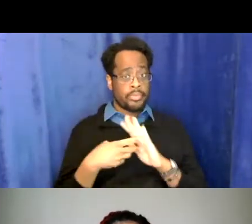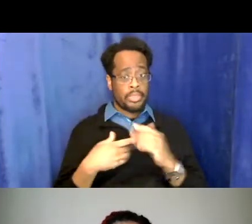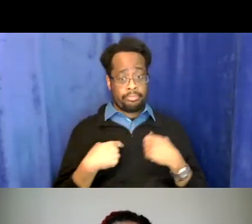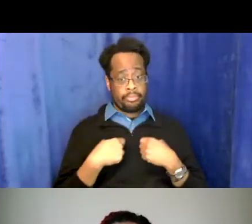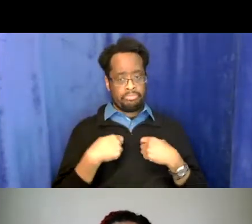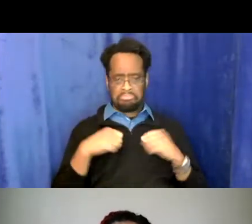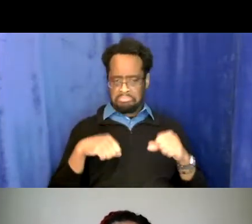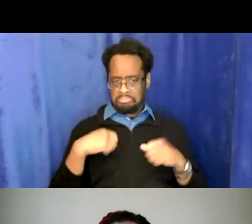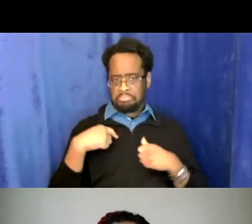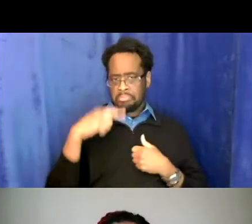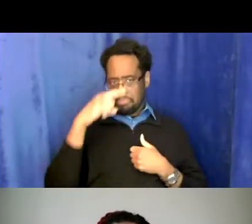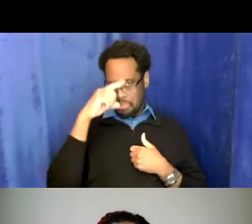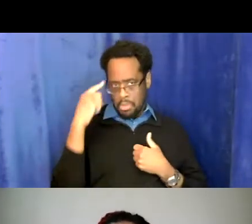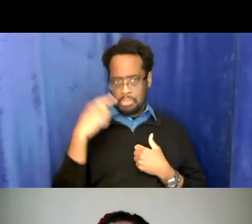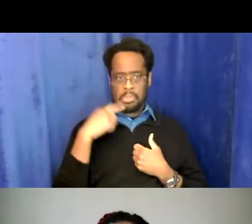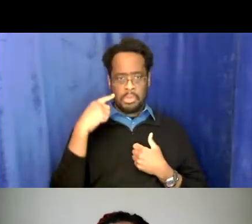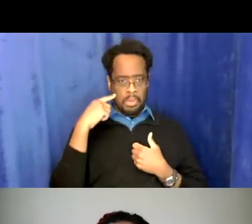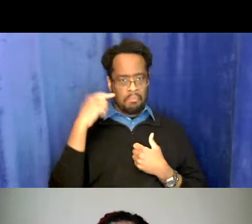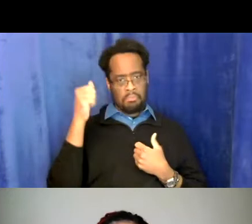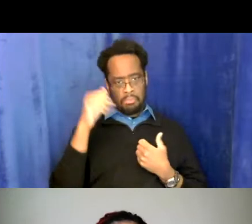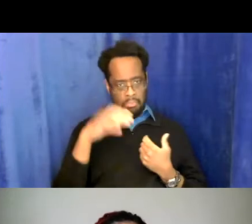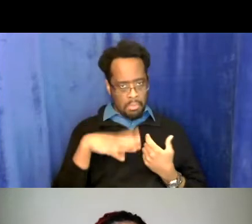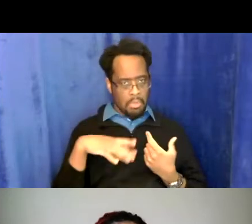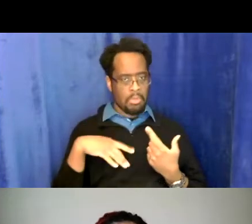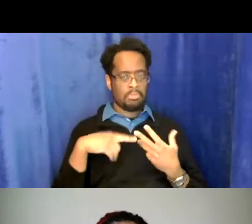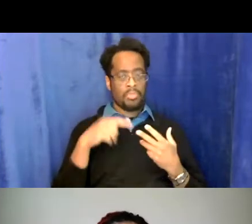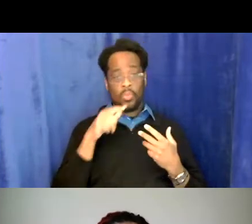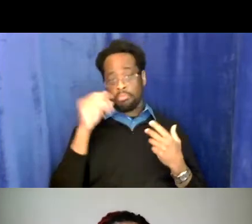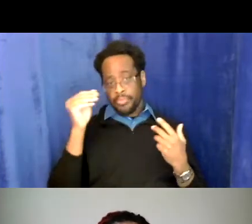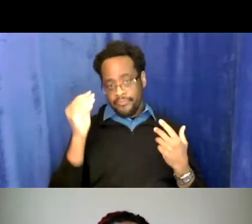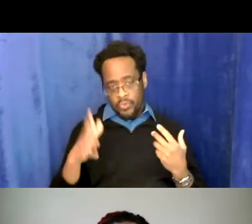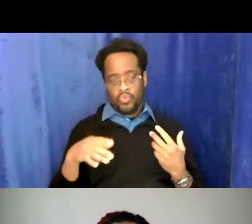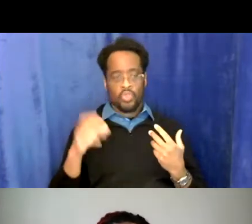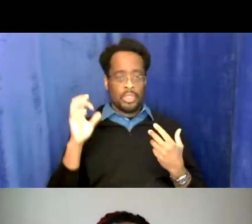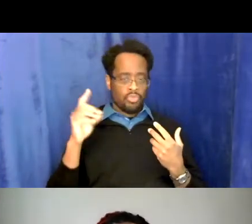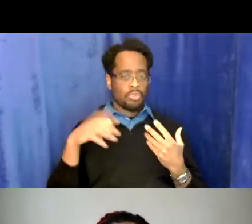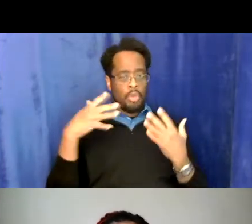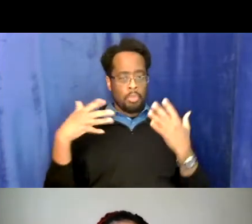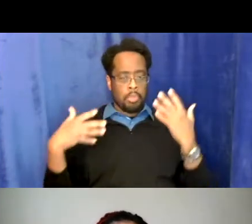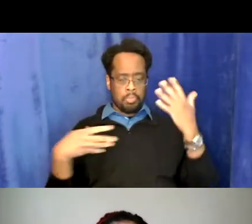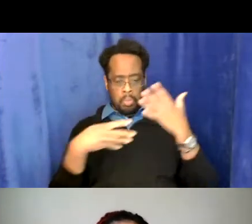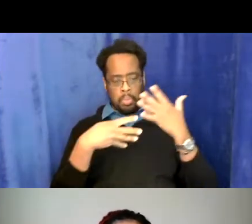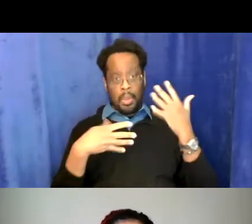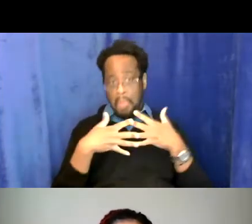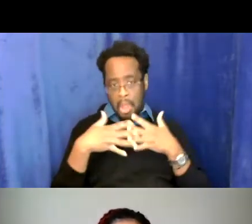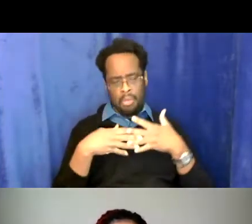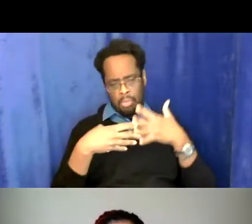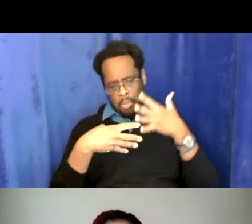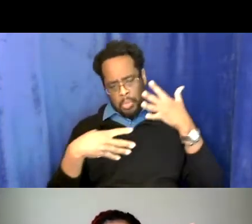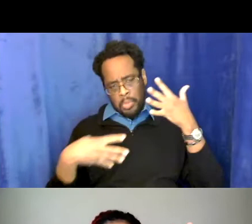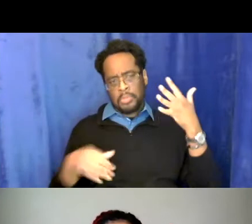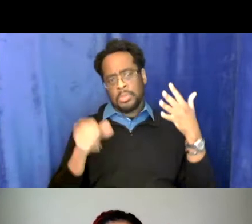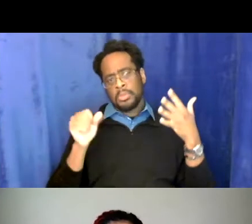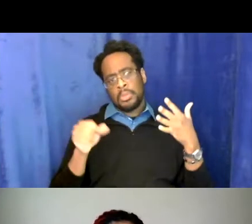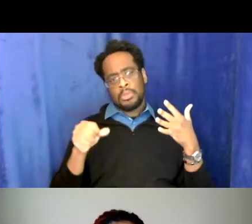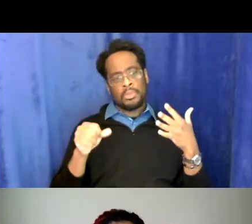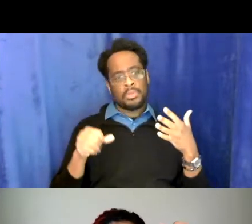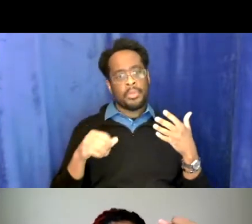can be within that system of oppression. For example myself I'm a black